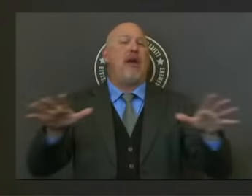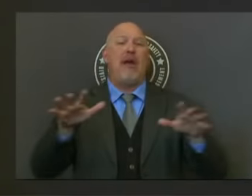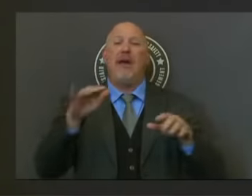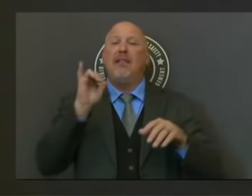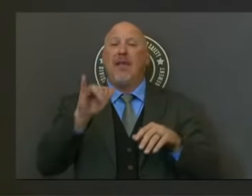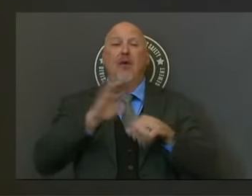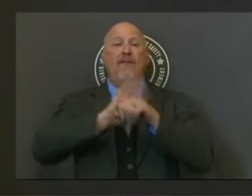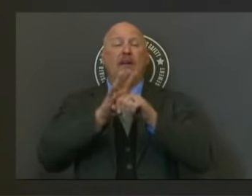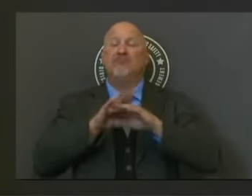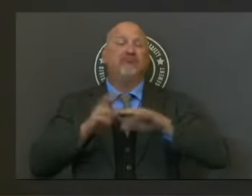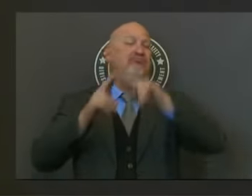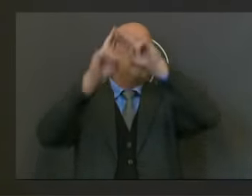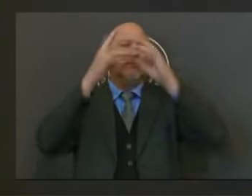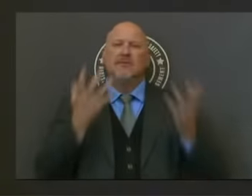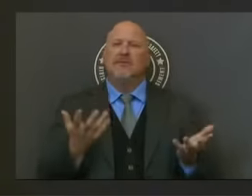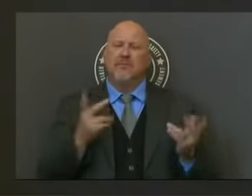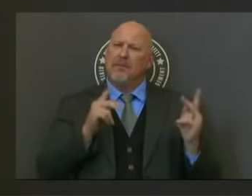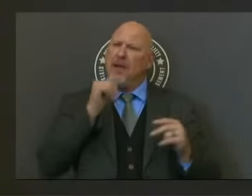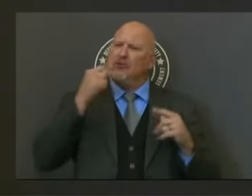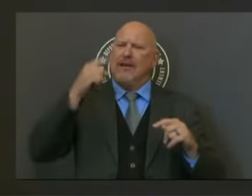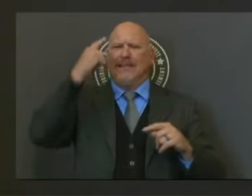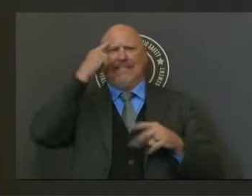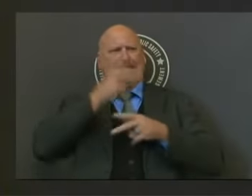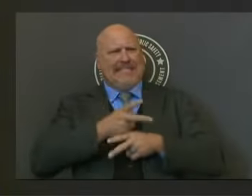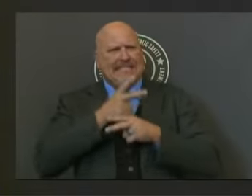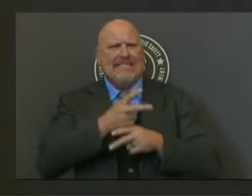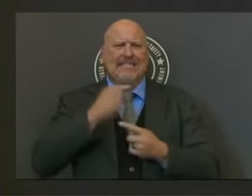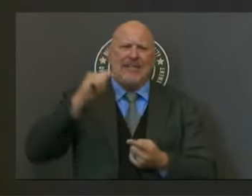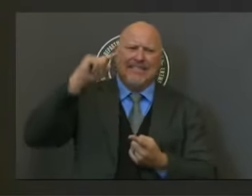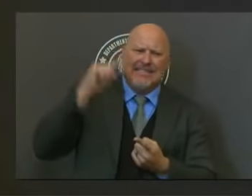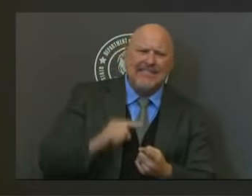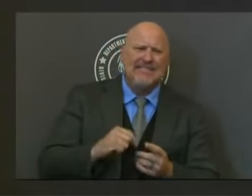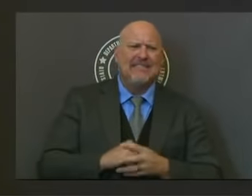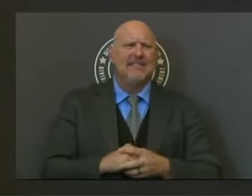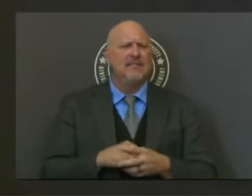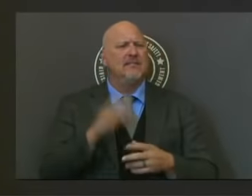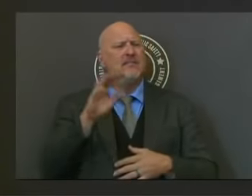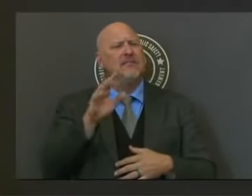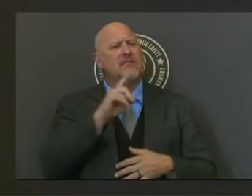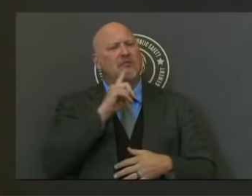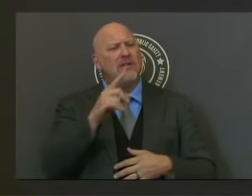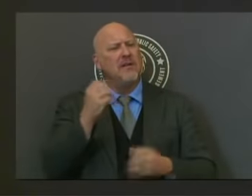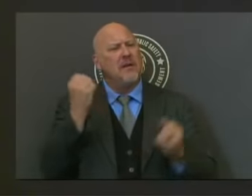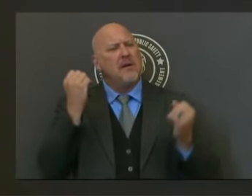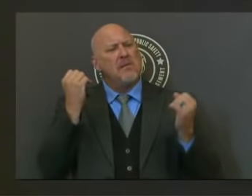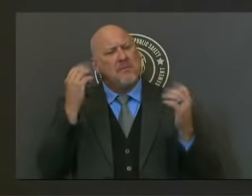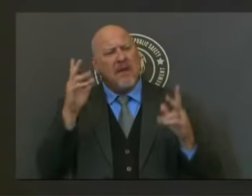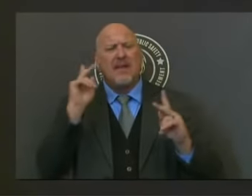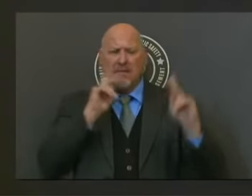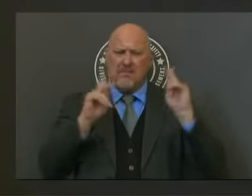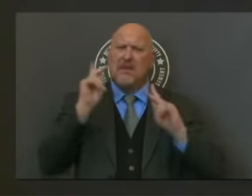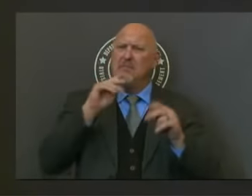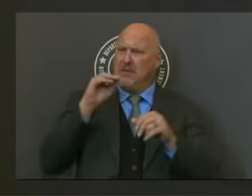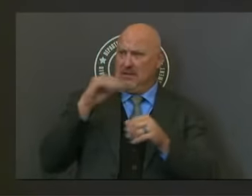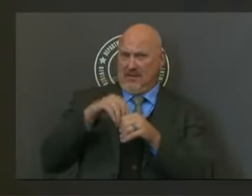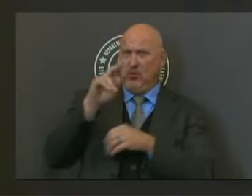we sometimes are questions we don't understand everything